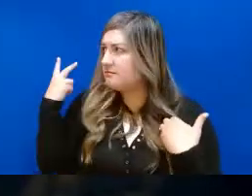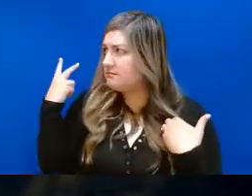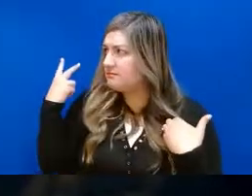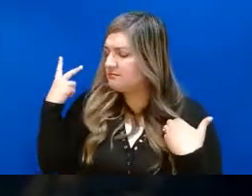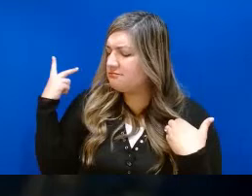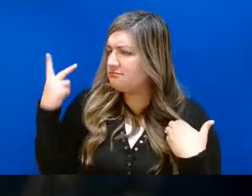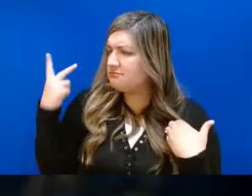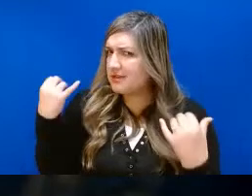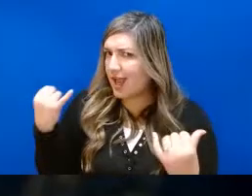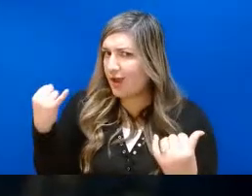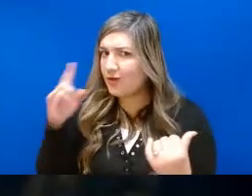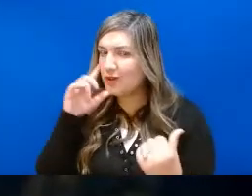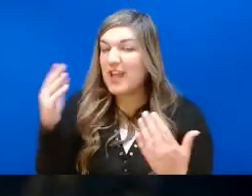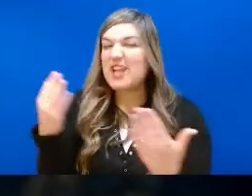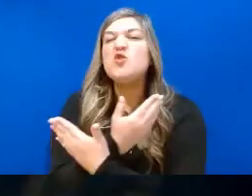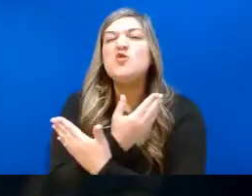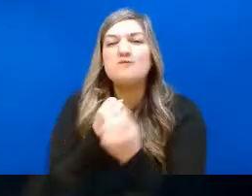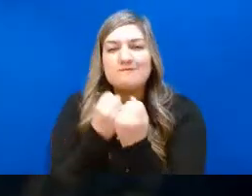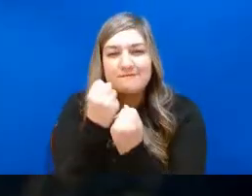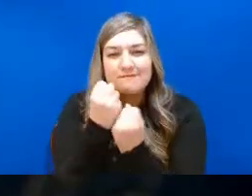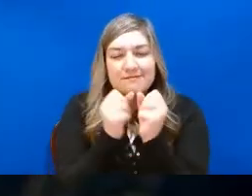leave that with this quote before I turn it back to Tonya.